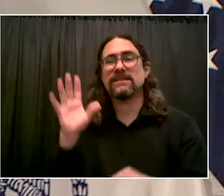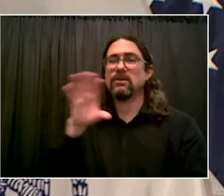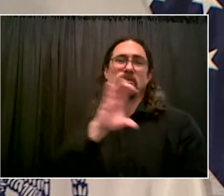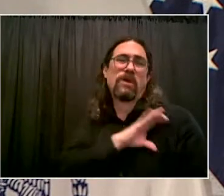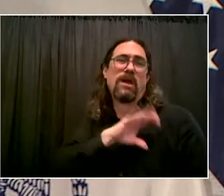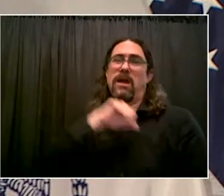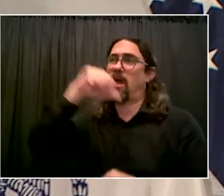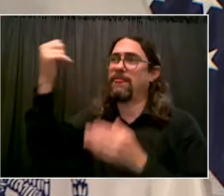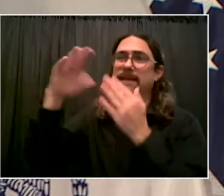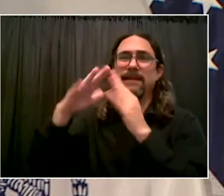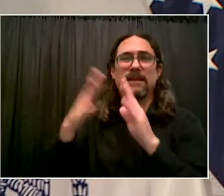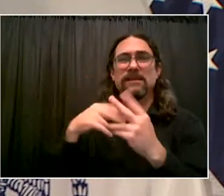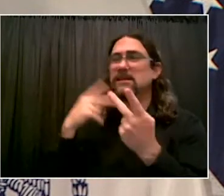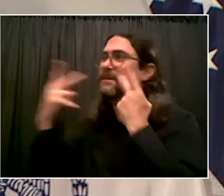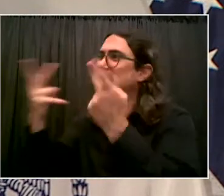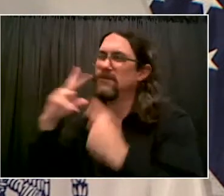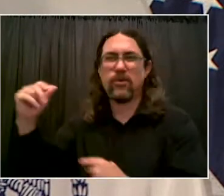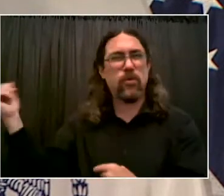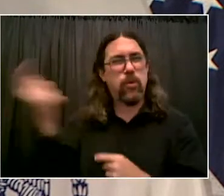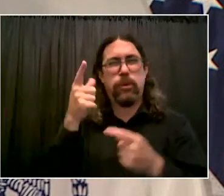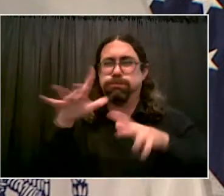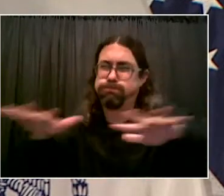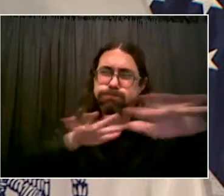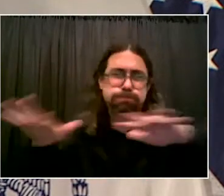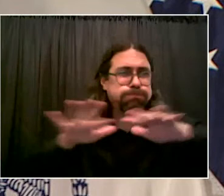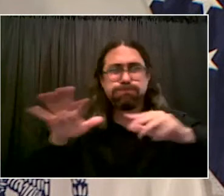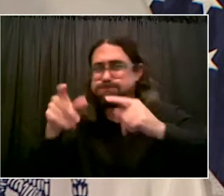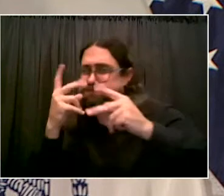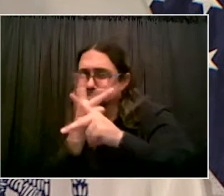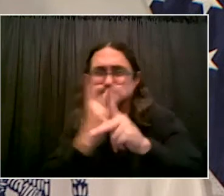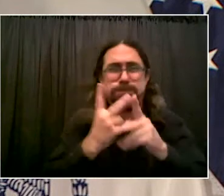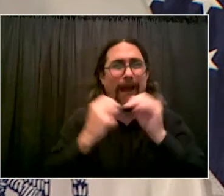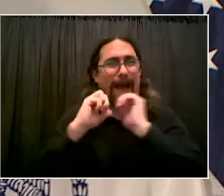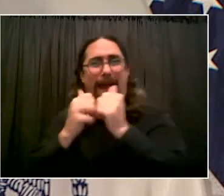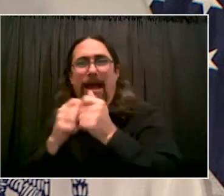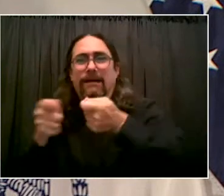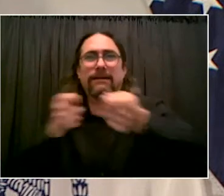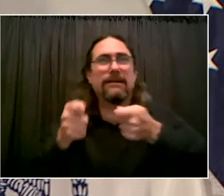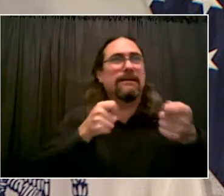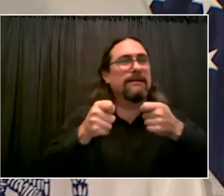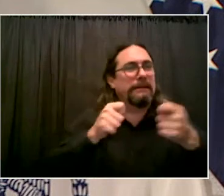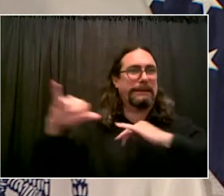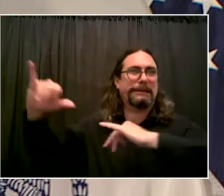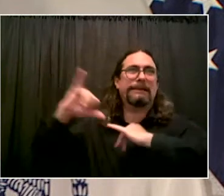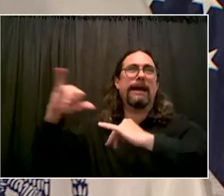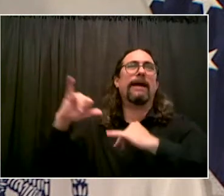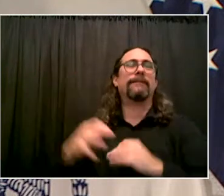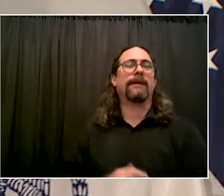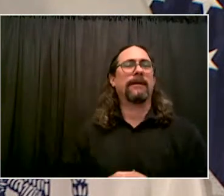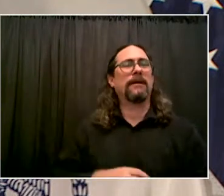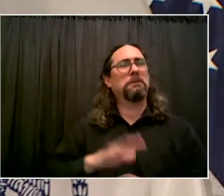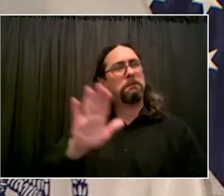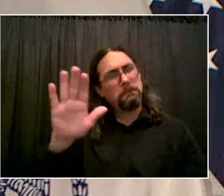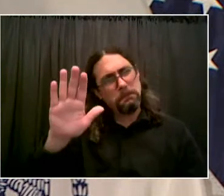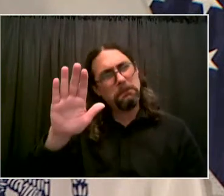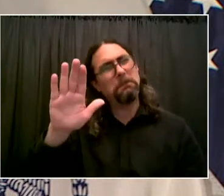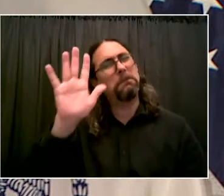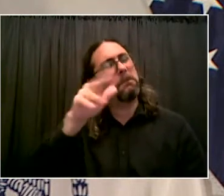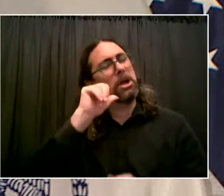CHIEFS ARE ADDRESSING IT IN A VARIETY OF WAYS. EW ARE GOING TO TURN T IAOURND IN RECOVERY WILL HELP US TURN IT